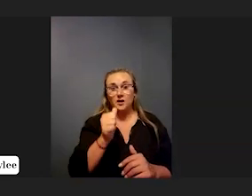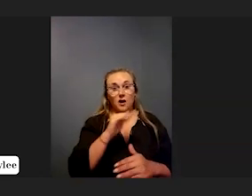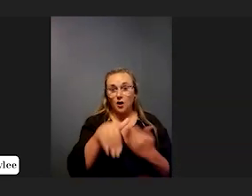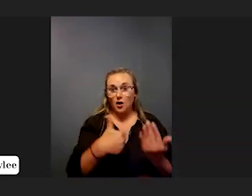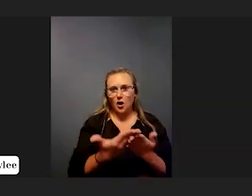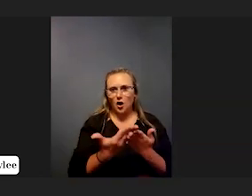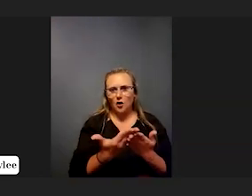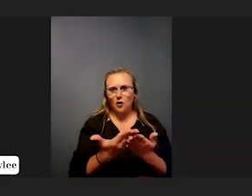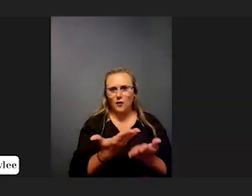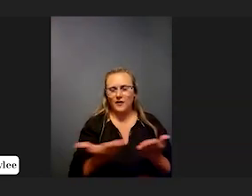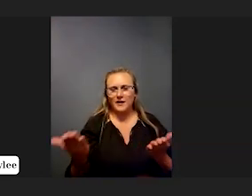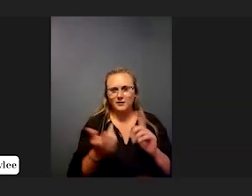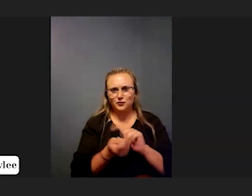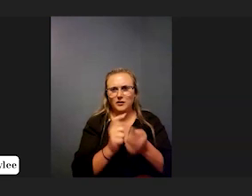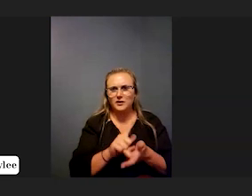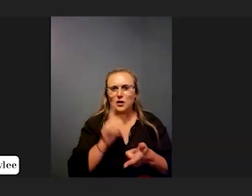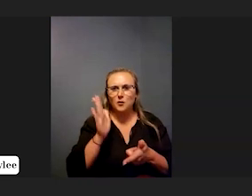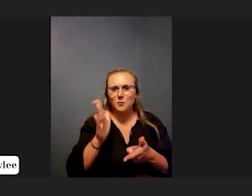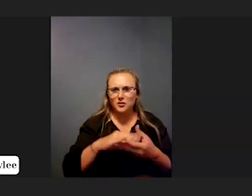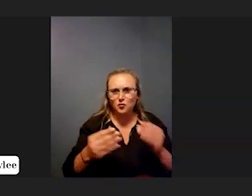As you saw, some of them are diagrams that will need to be done.